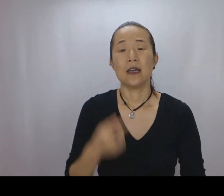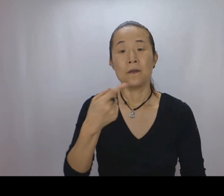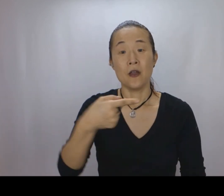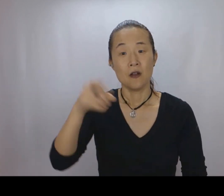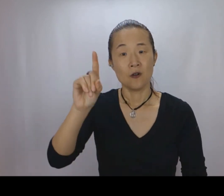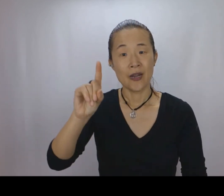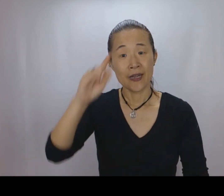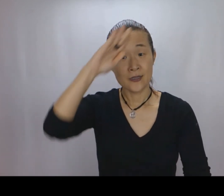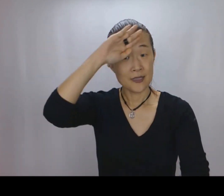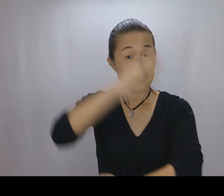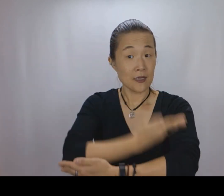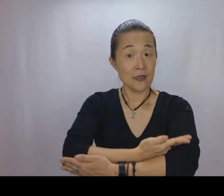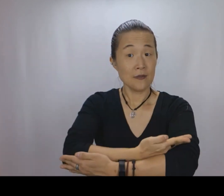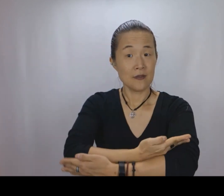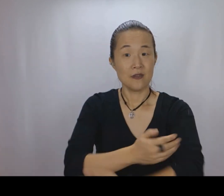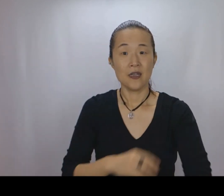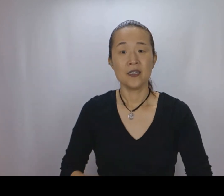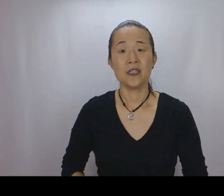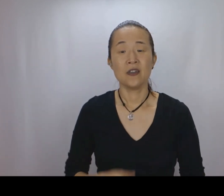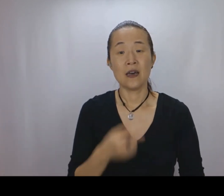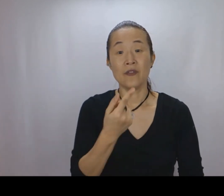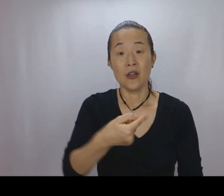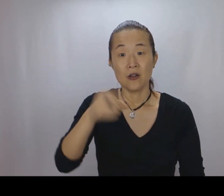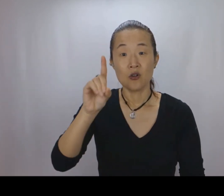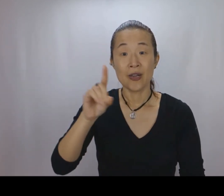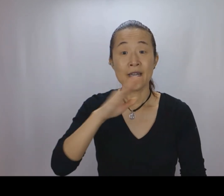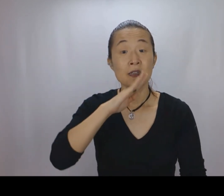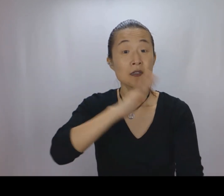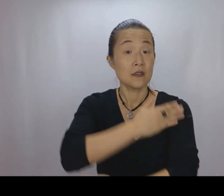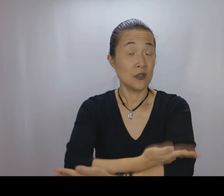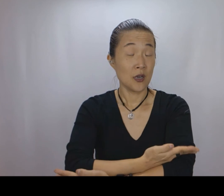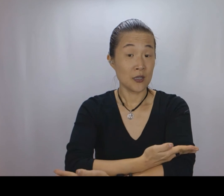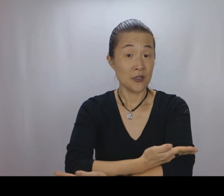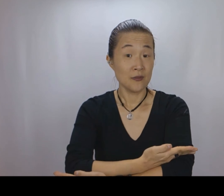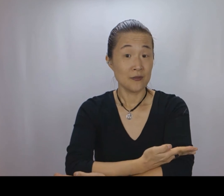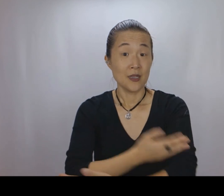So, you have grandson then you have granddaughter.